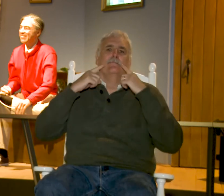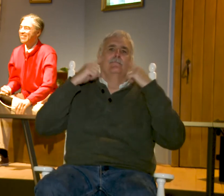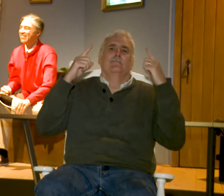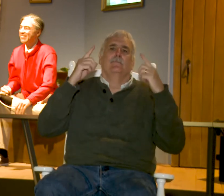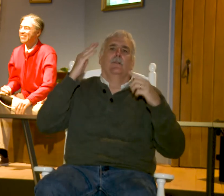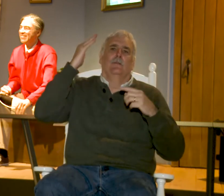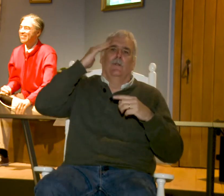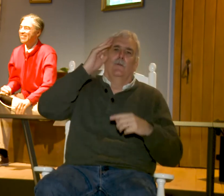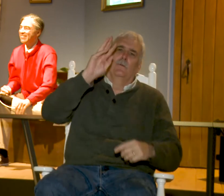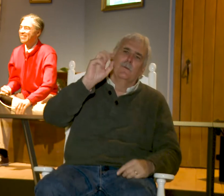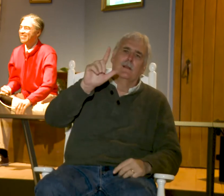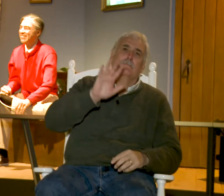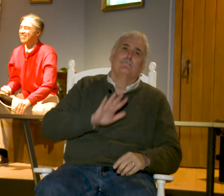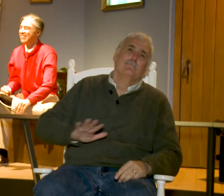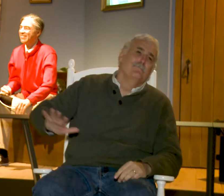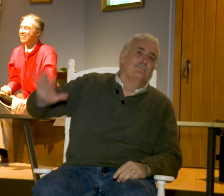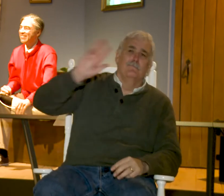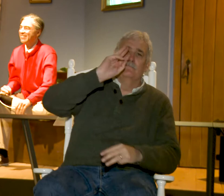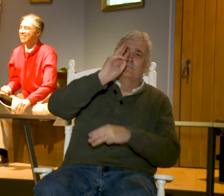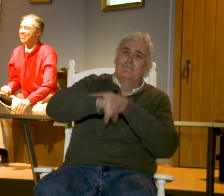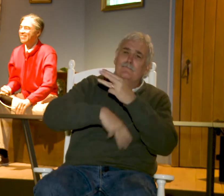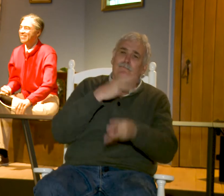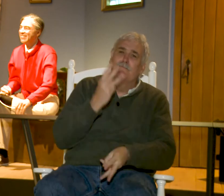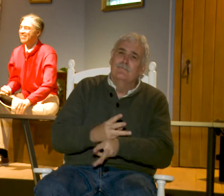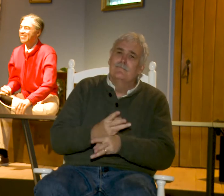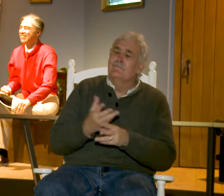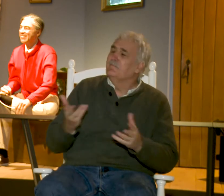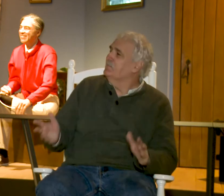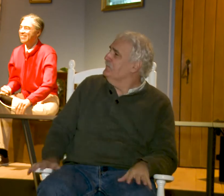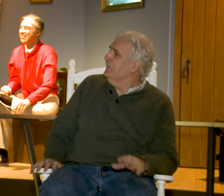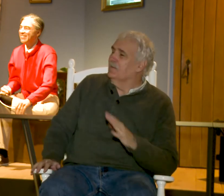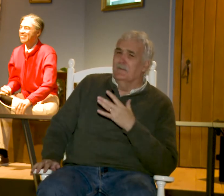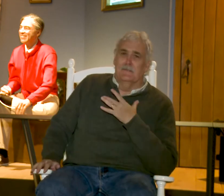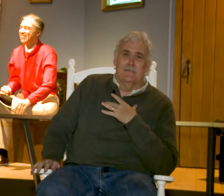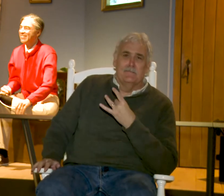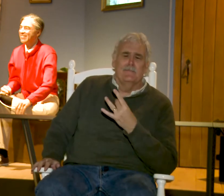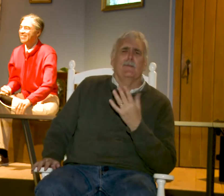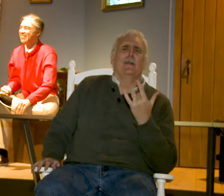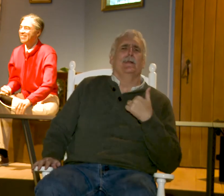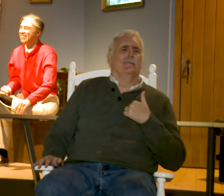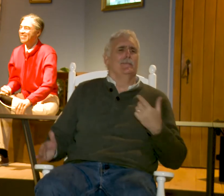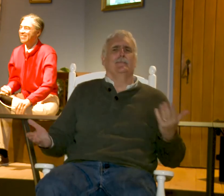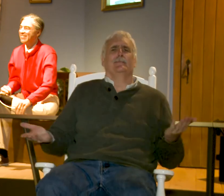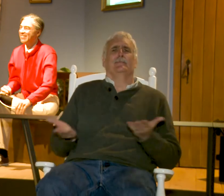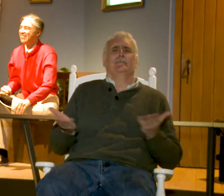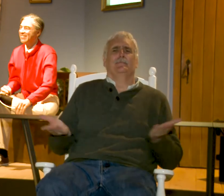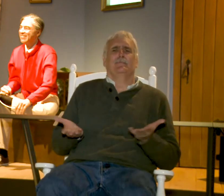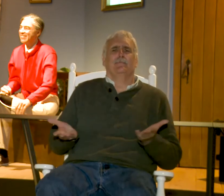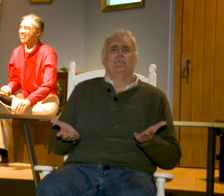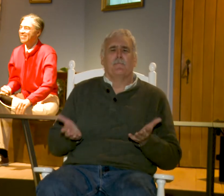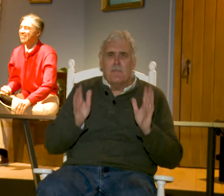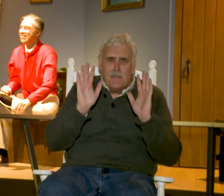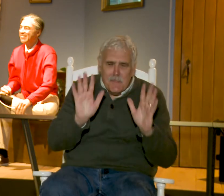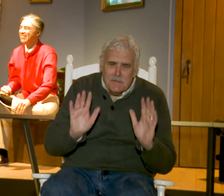famous and well-known worldwide. Interesting... Why am I here? Okay.